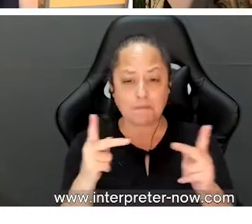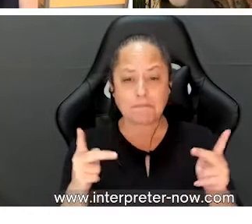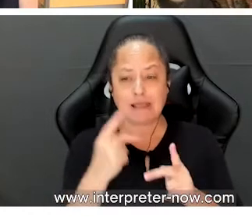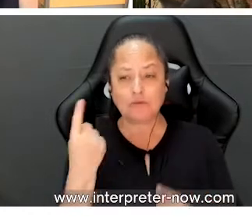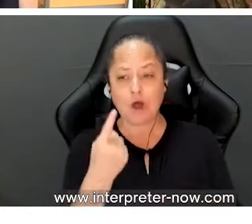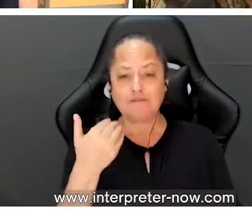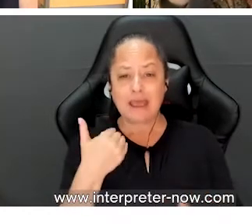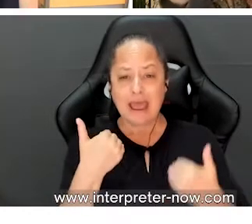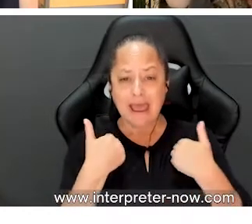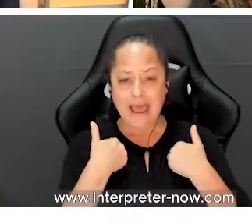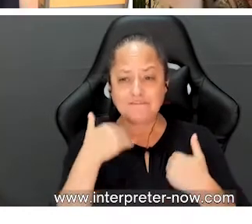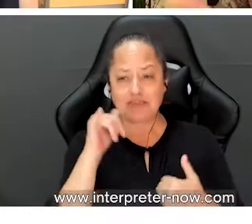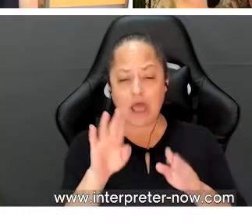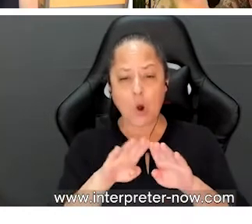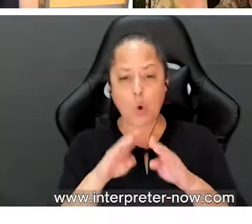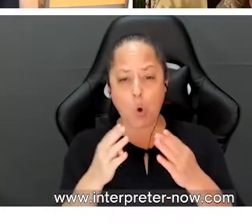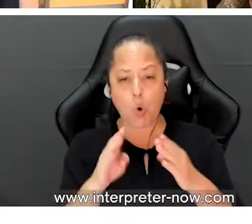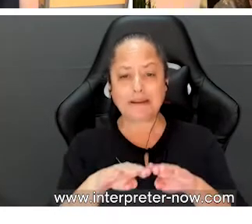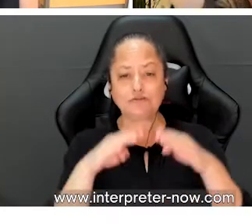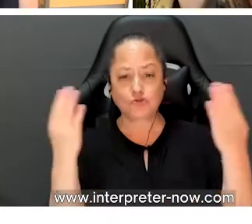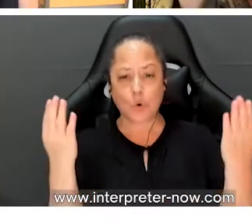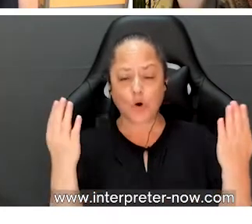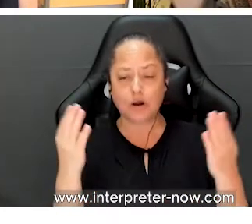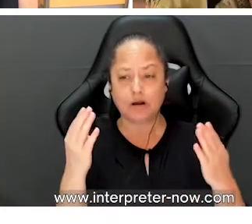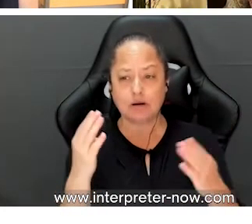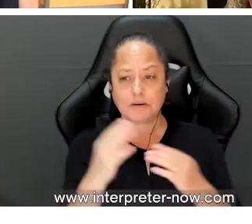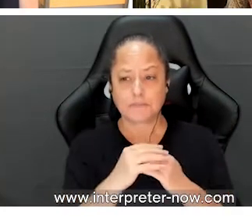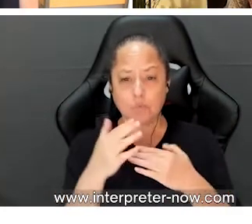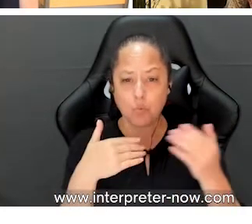Again, whether they're virtually giving you feedback or able to walk into your office